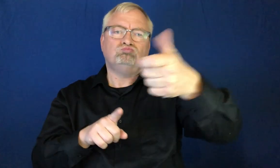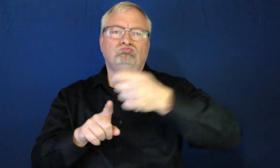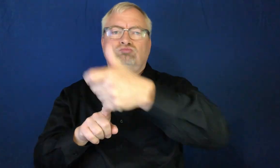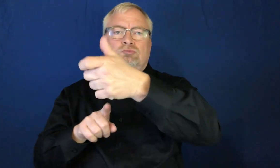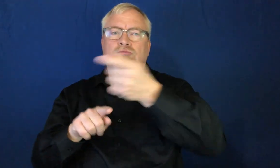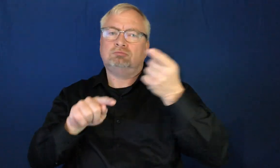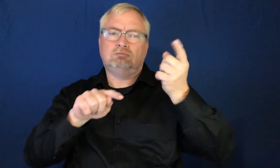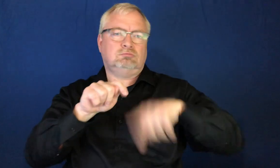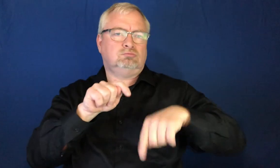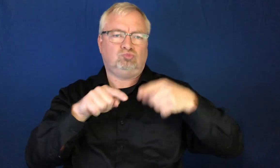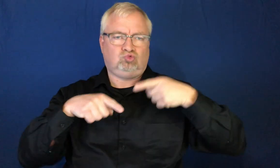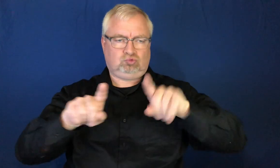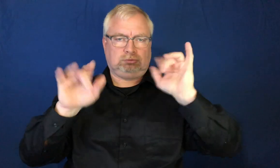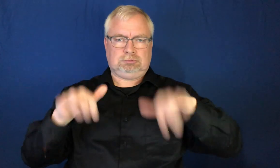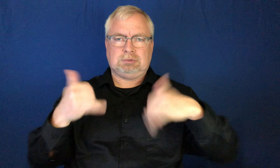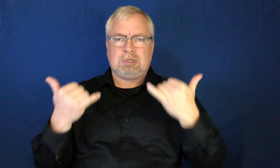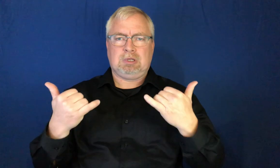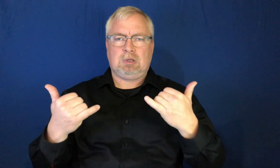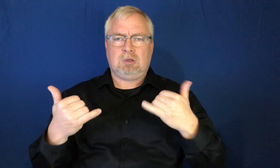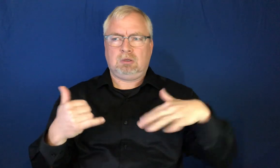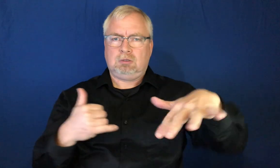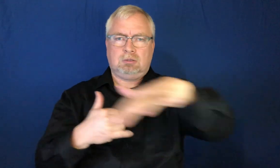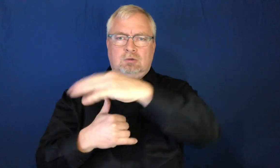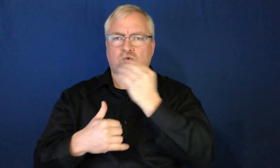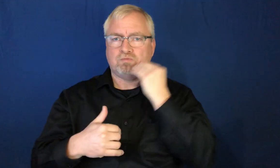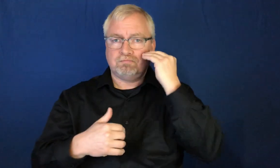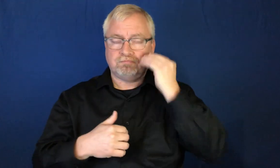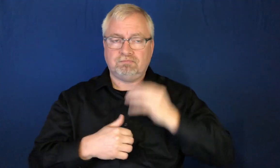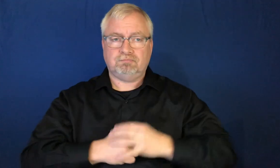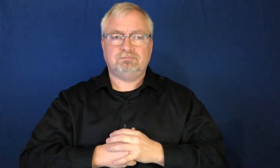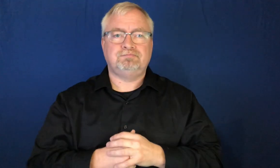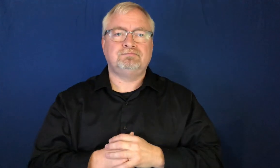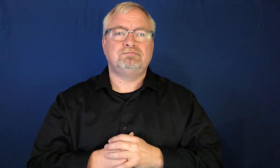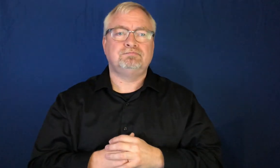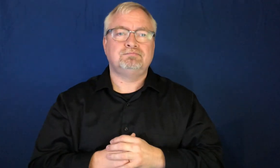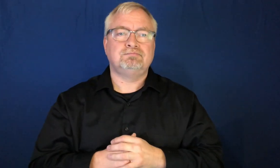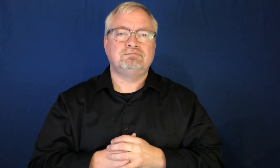that would remove tenants from stable housing.